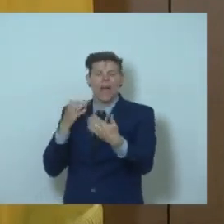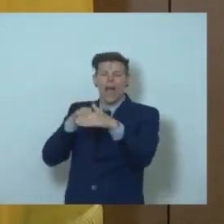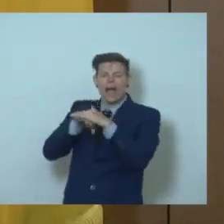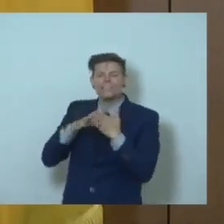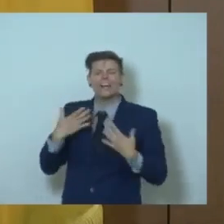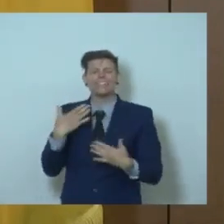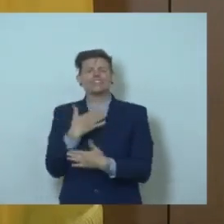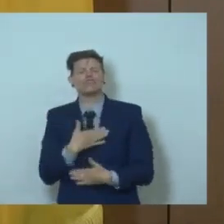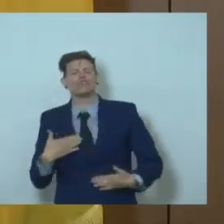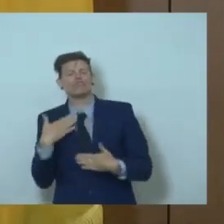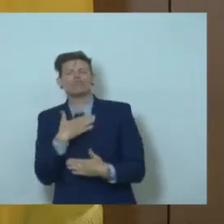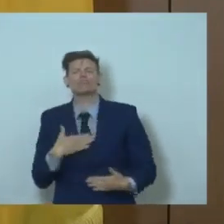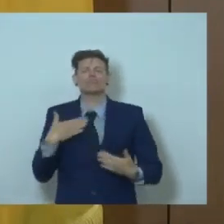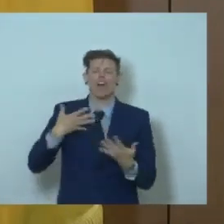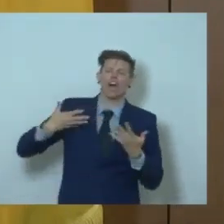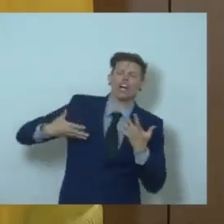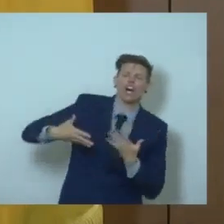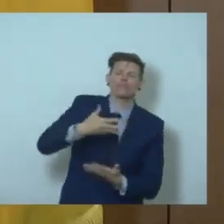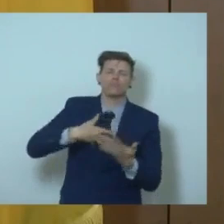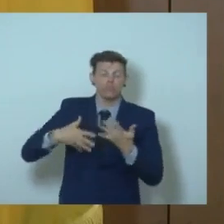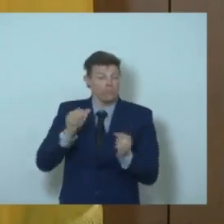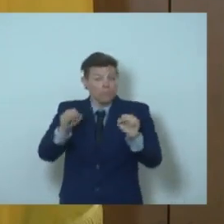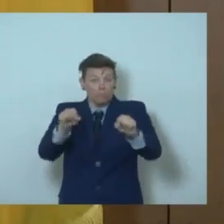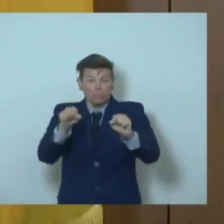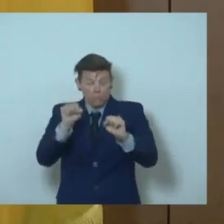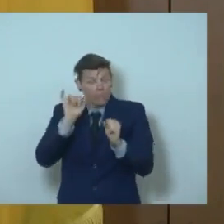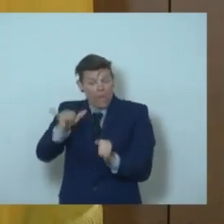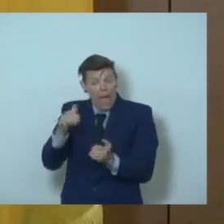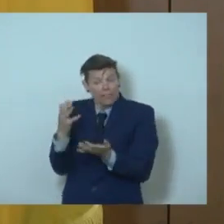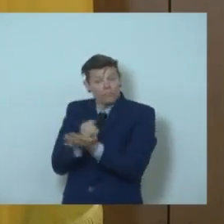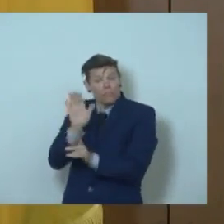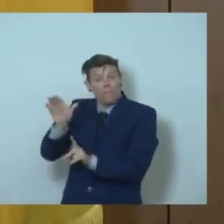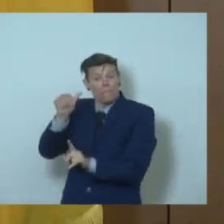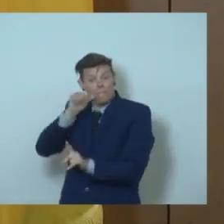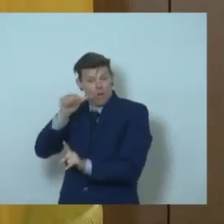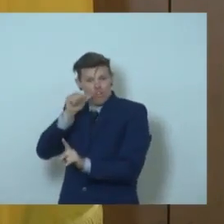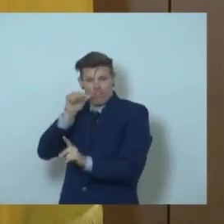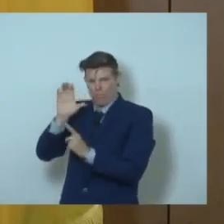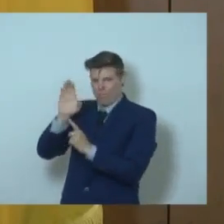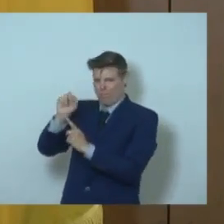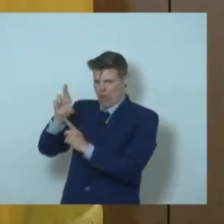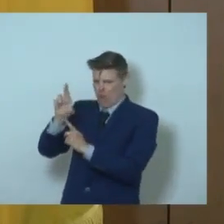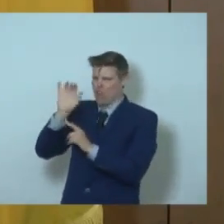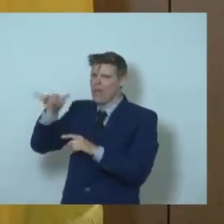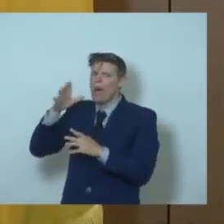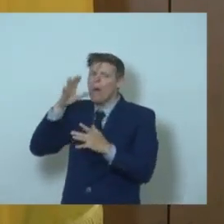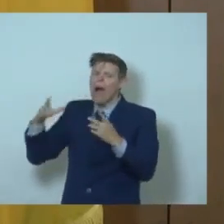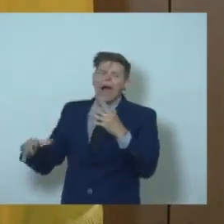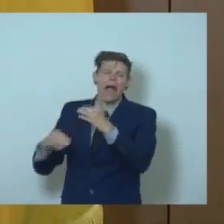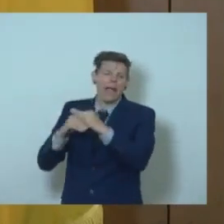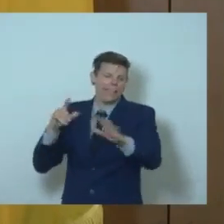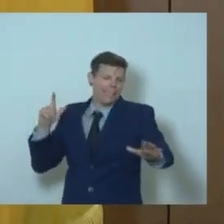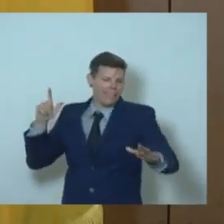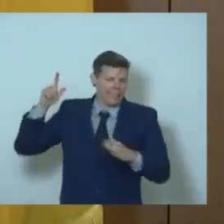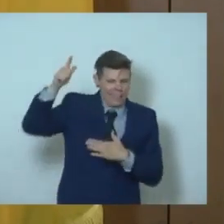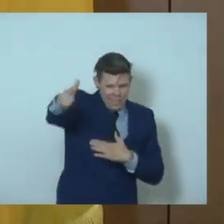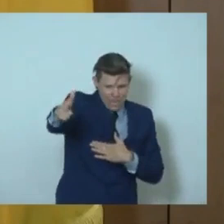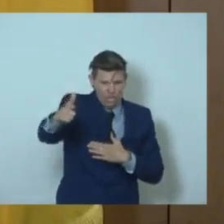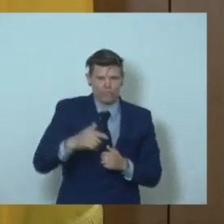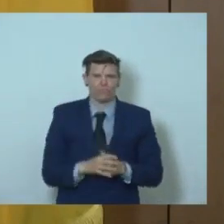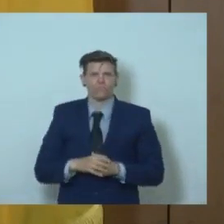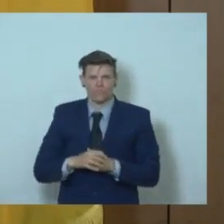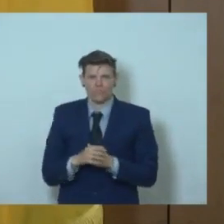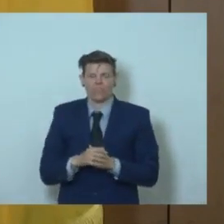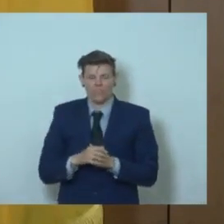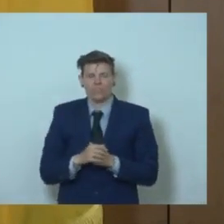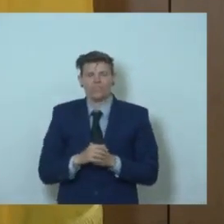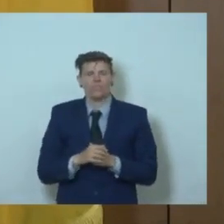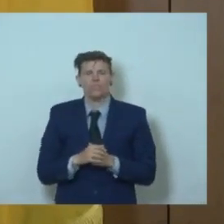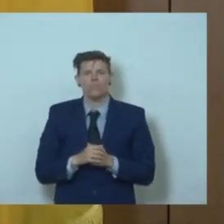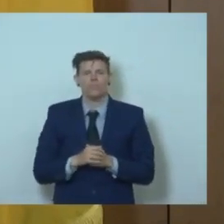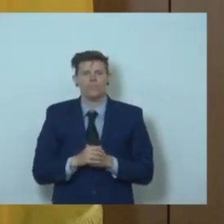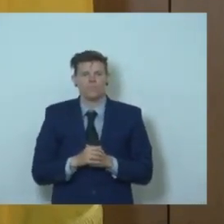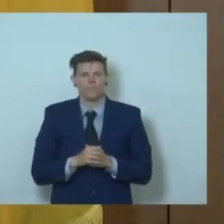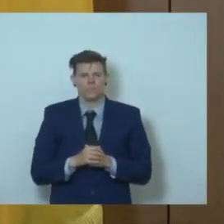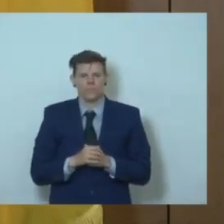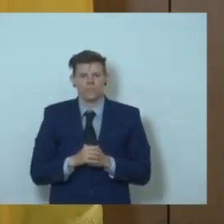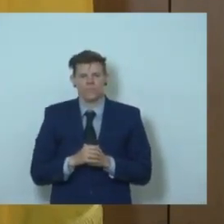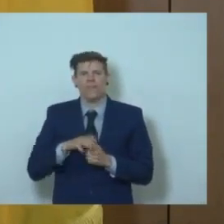IT’S A DIFFERENT ENVIRONMENT AND A DIFFERENT PLACE FOR ME TO HAVE ACCESS TO ENTERTAINMENT AND WE SHOULD BE ABLE TO DO THAT.